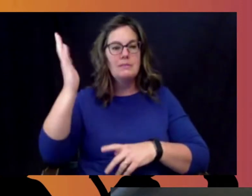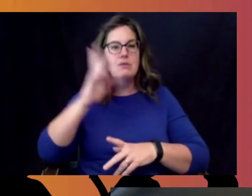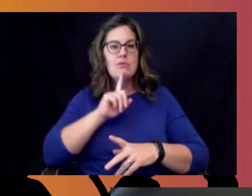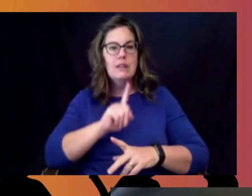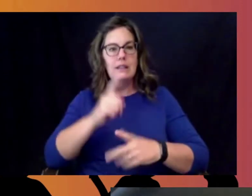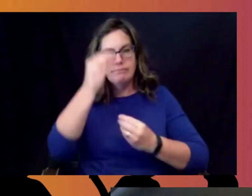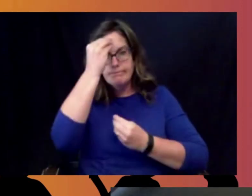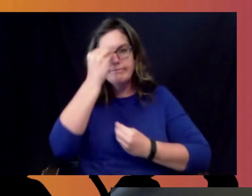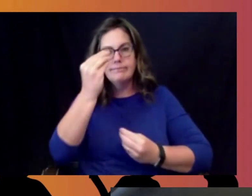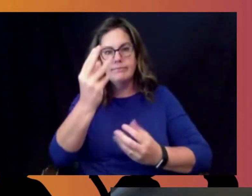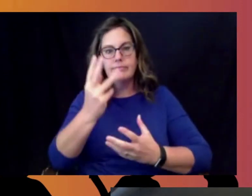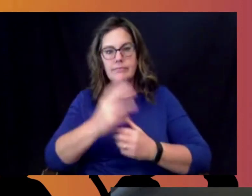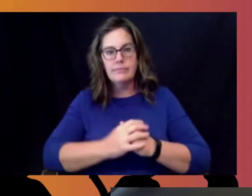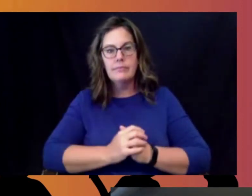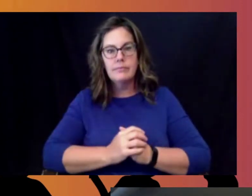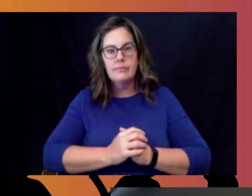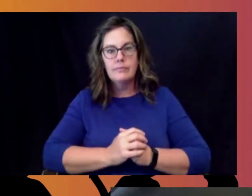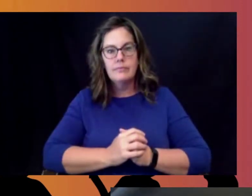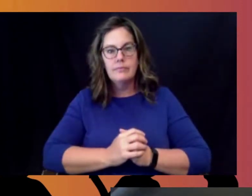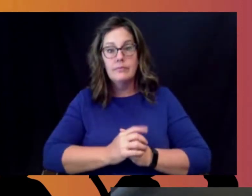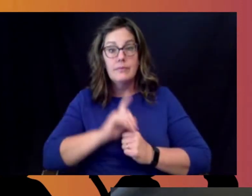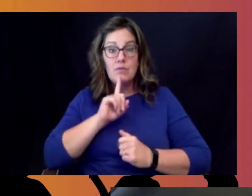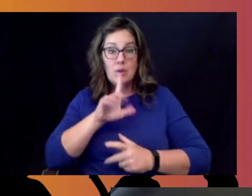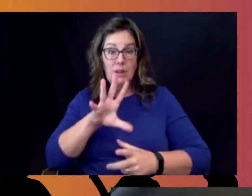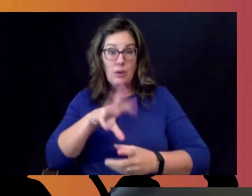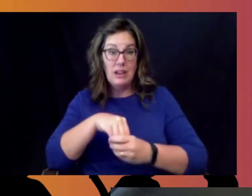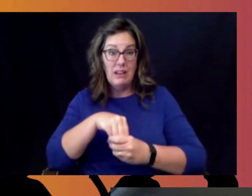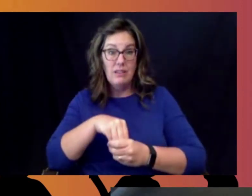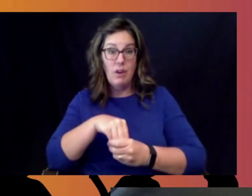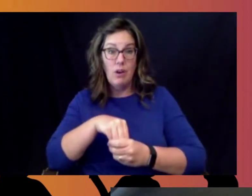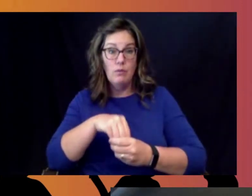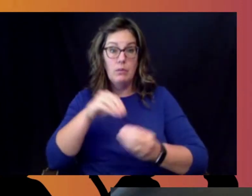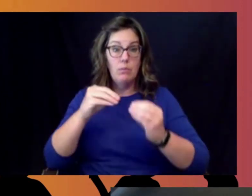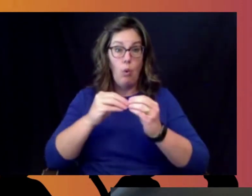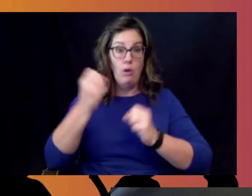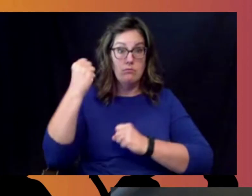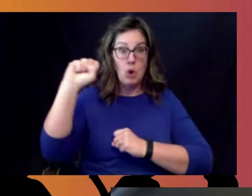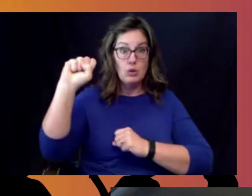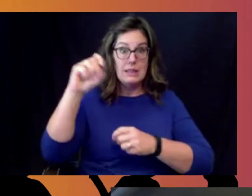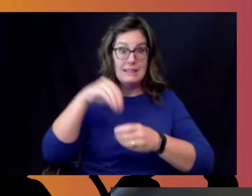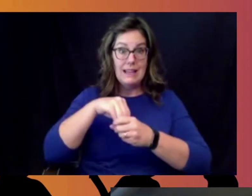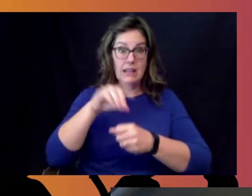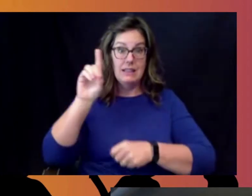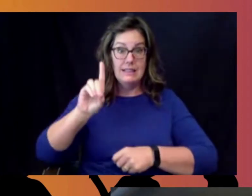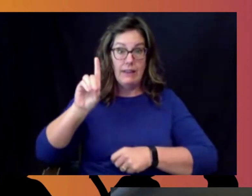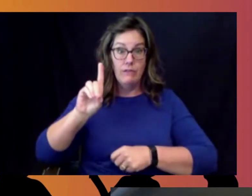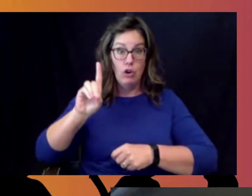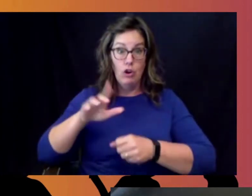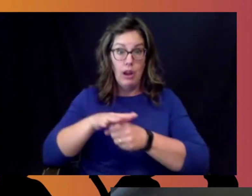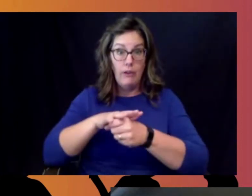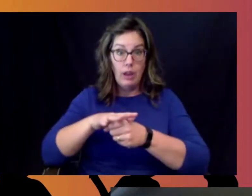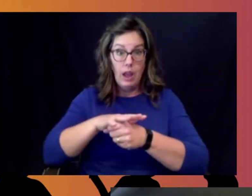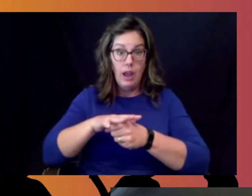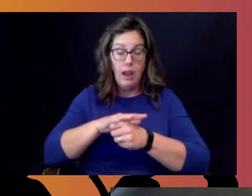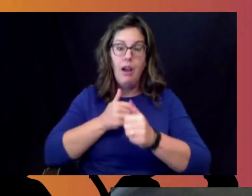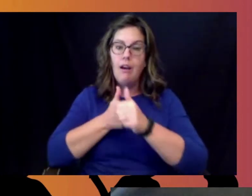and if you do want to get involved with more protests especially in the denver area be sure to follow director anderson on instagram and twitter